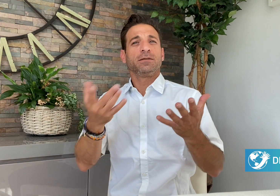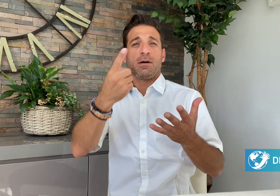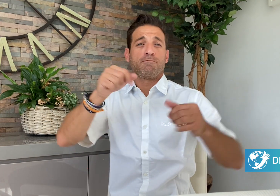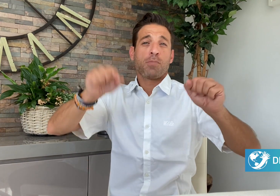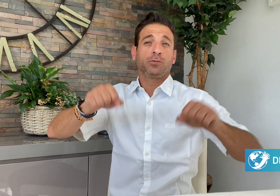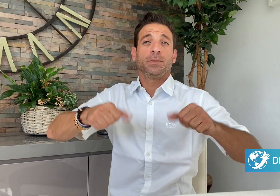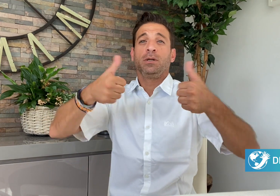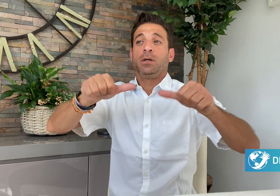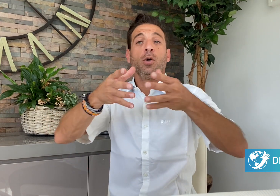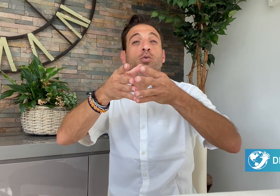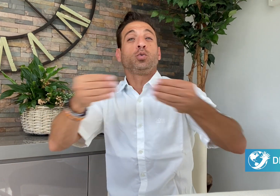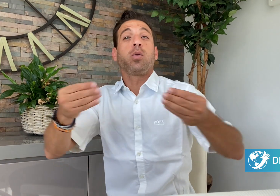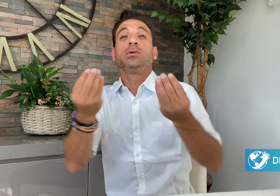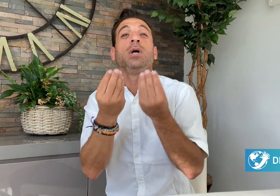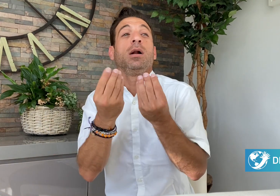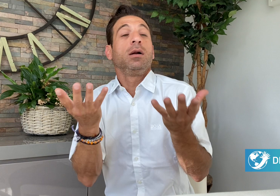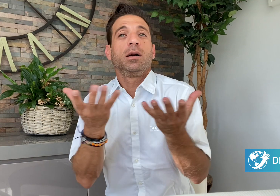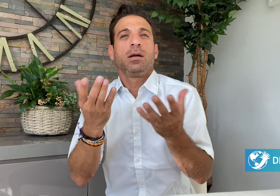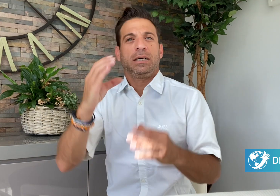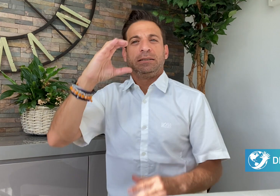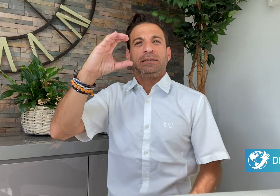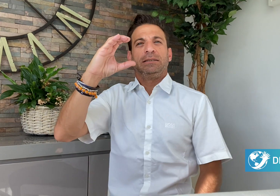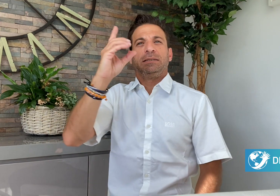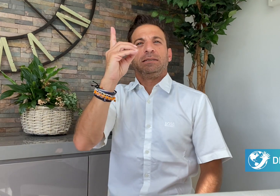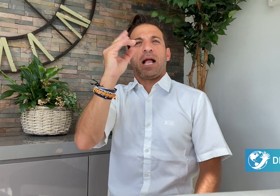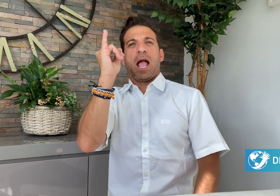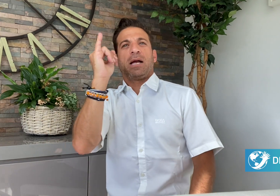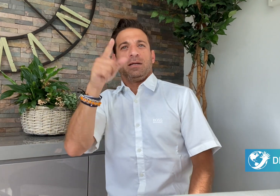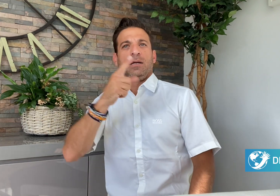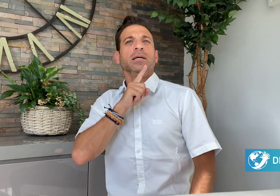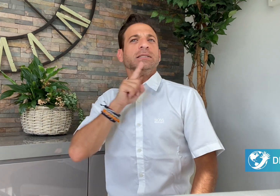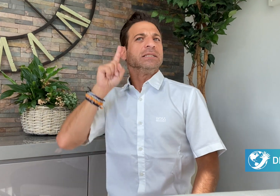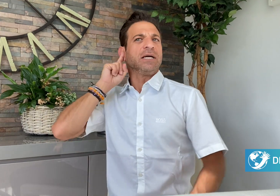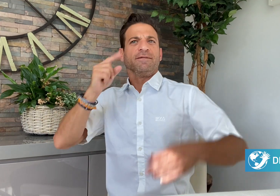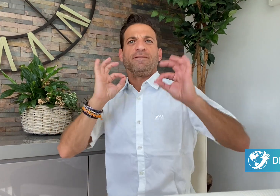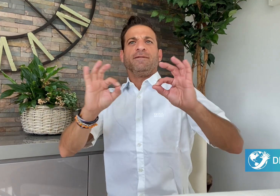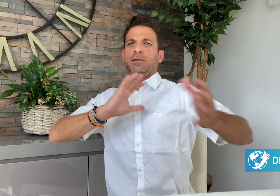Deaf Interpreters to work alongside a hearing interpreter.